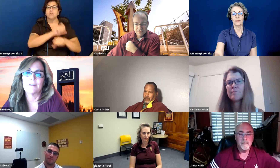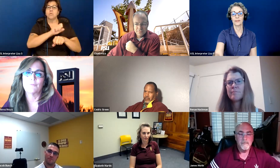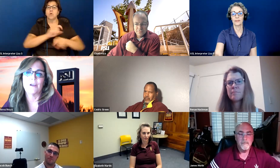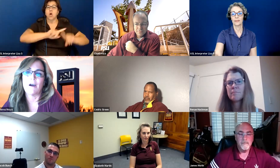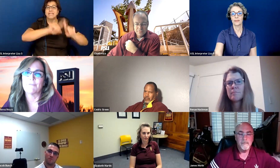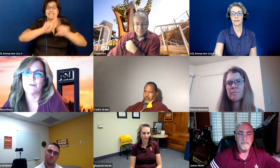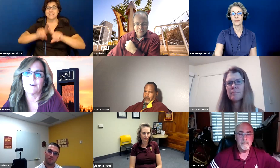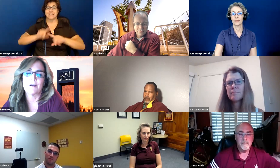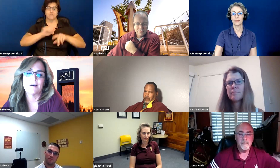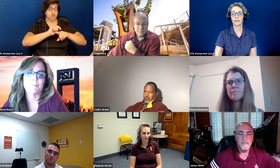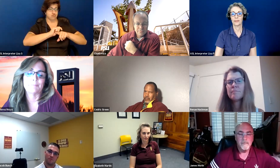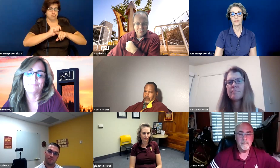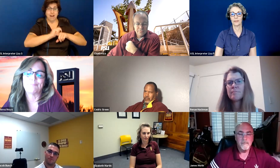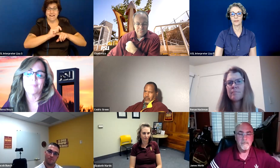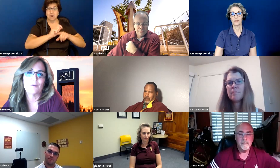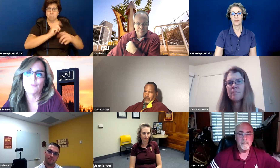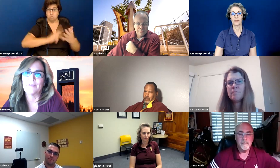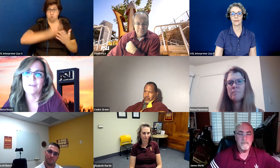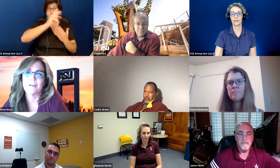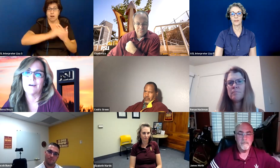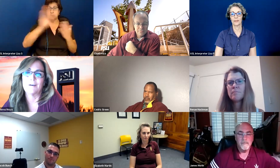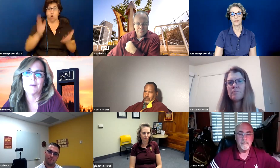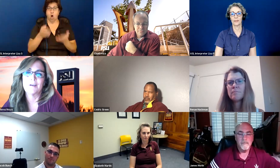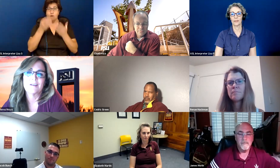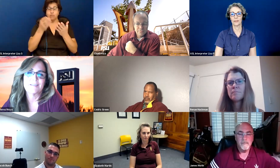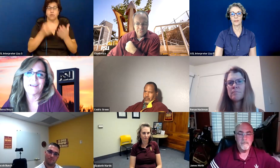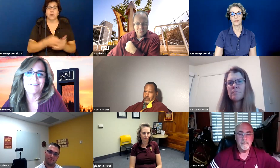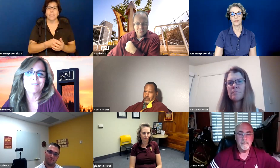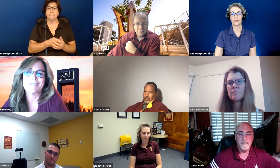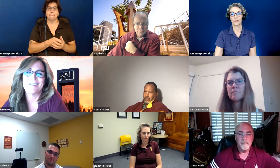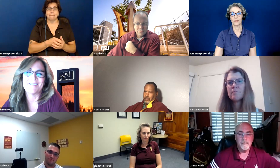that we offer within SAILS.